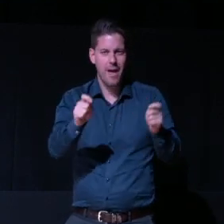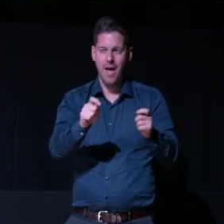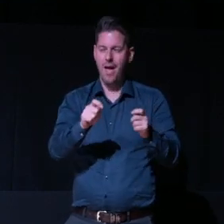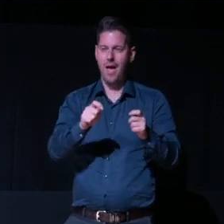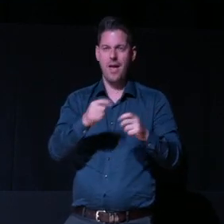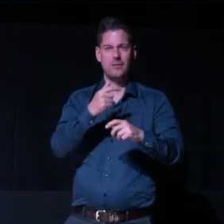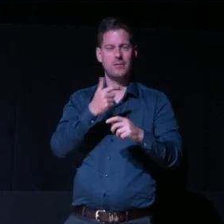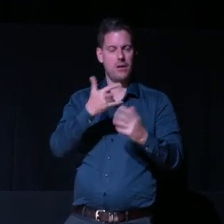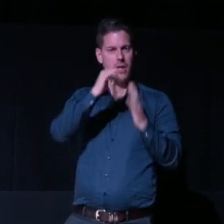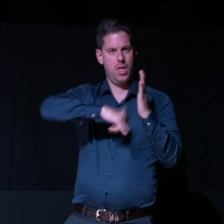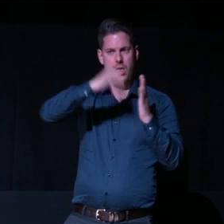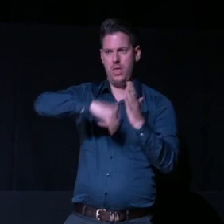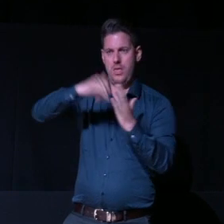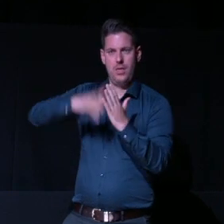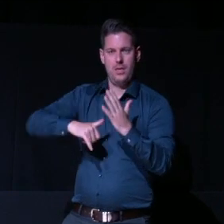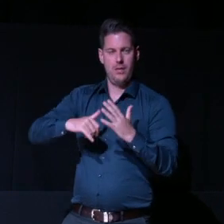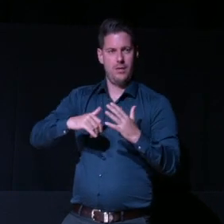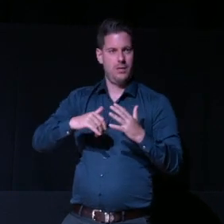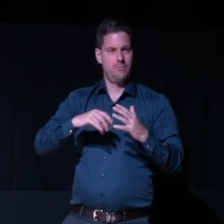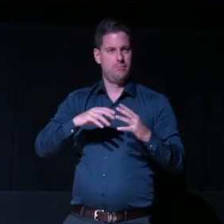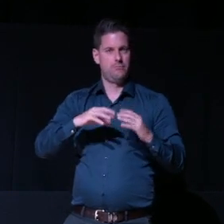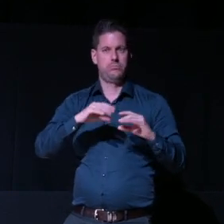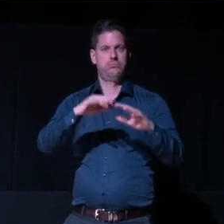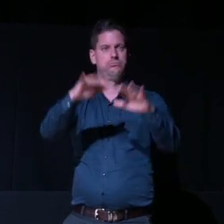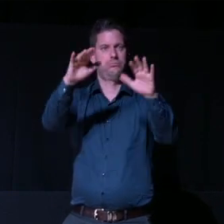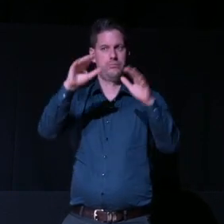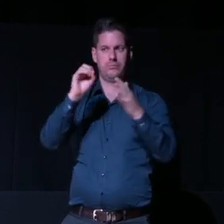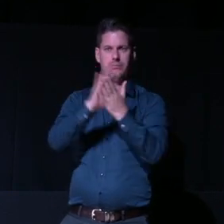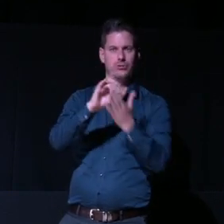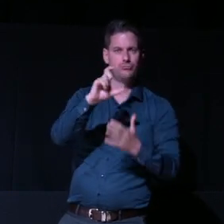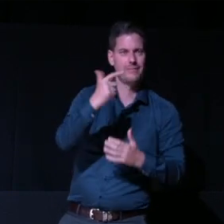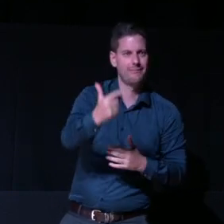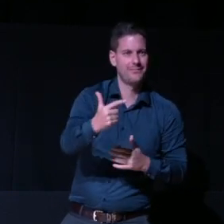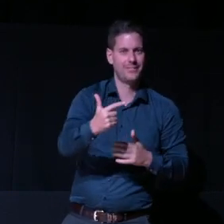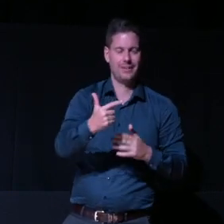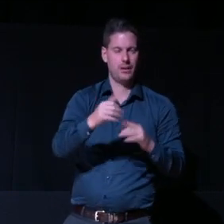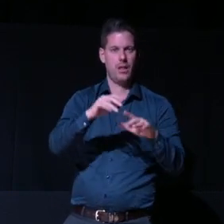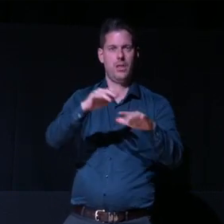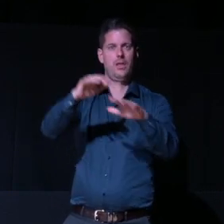articles happen and then it gets on Channel 7 news or something. And they contact me and I